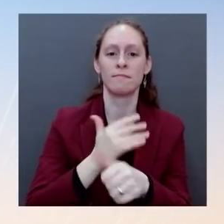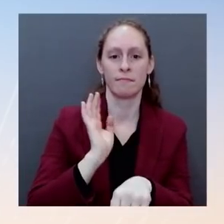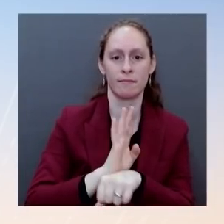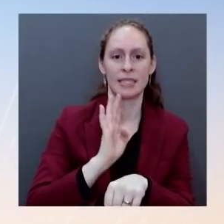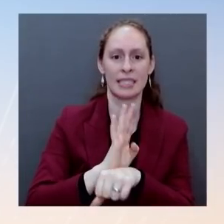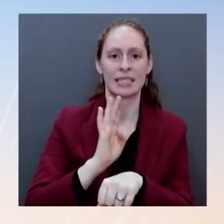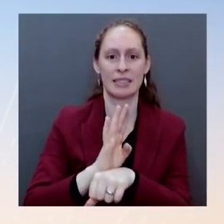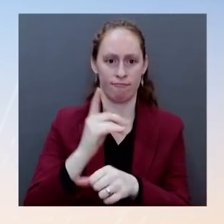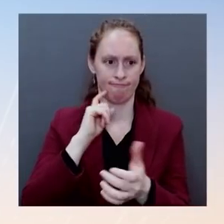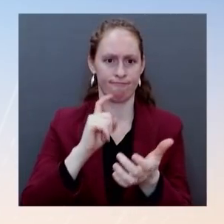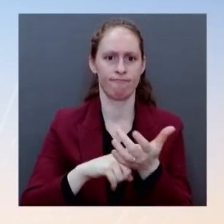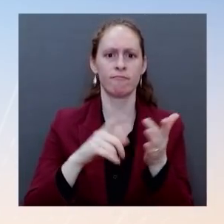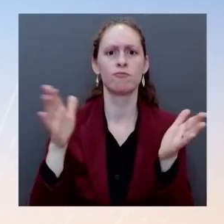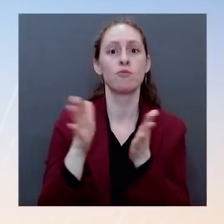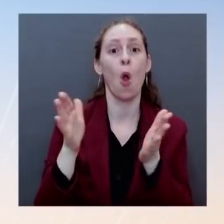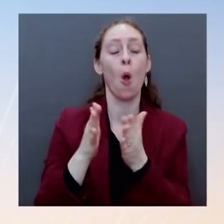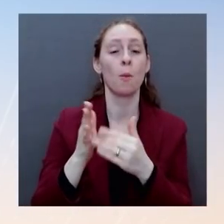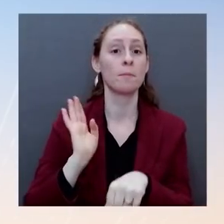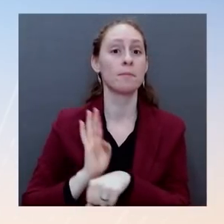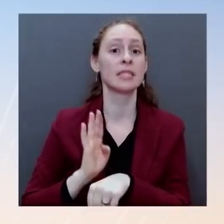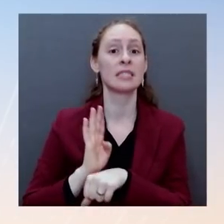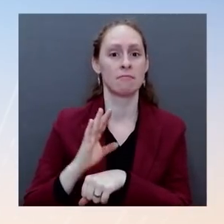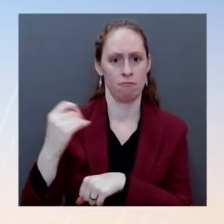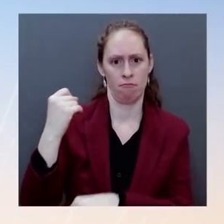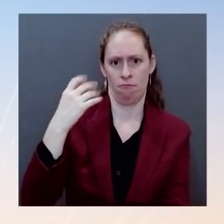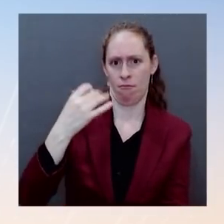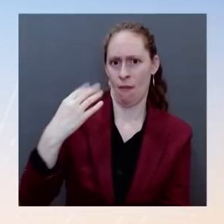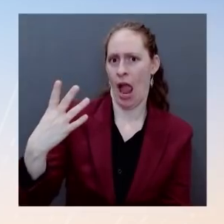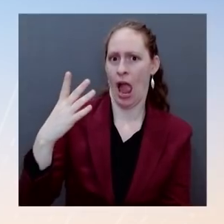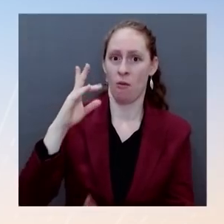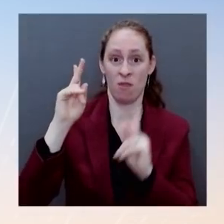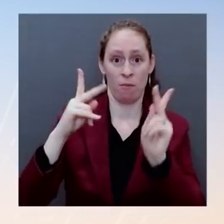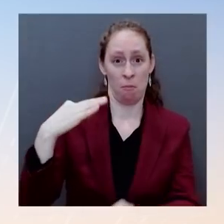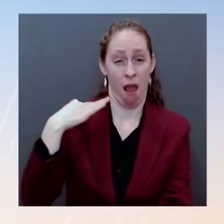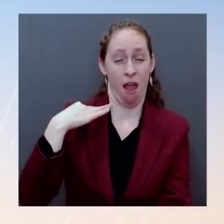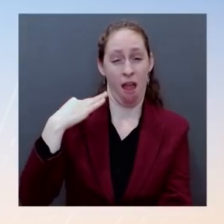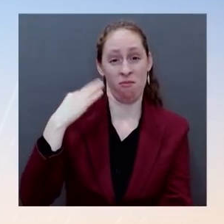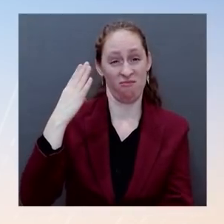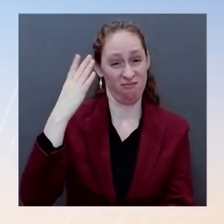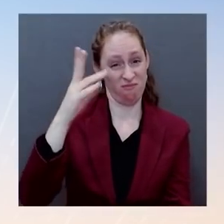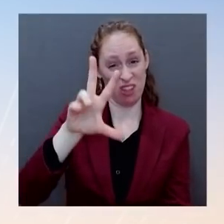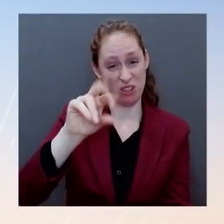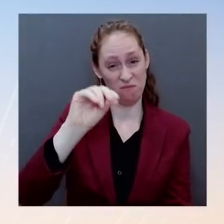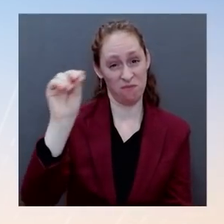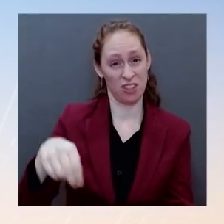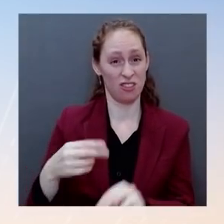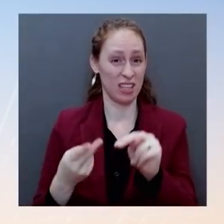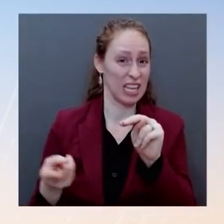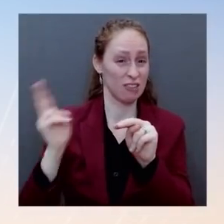And that's -- you know, that's an opportunity for those people and the people that they will employ,